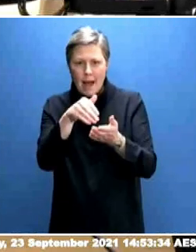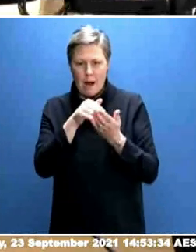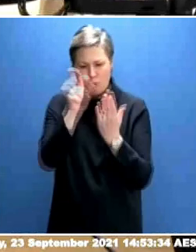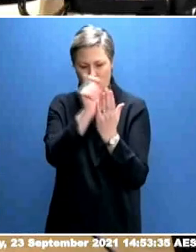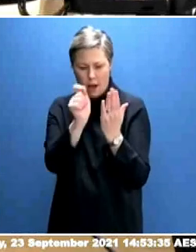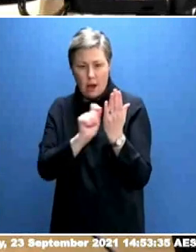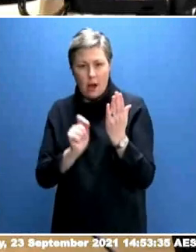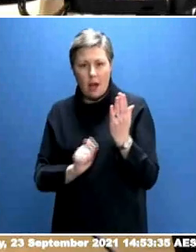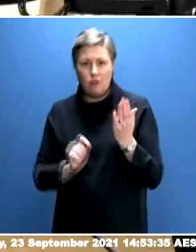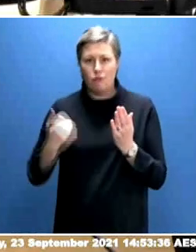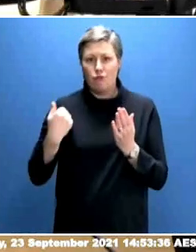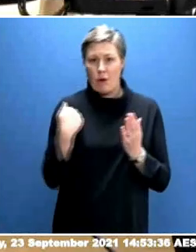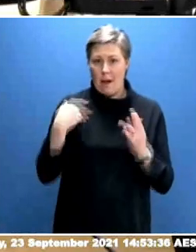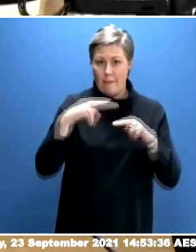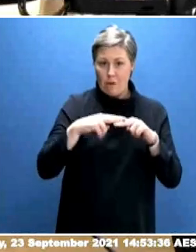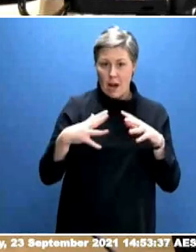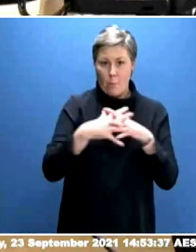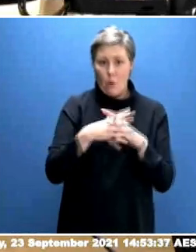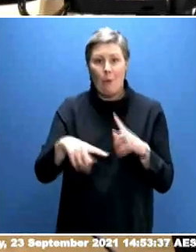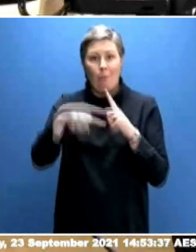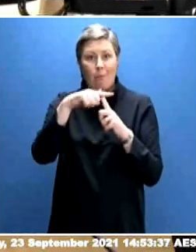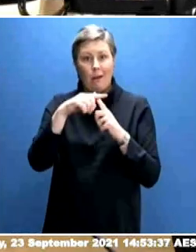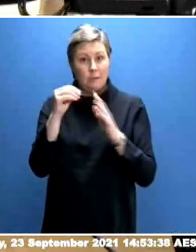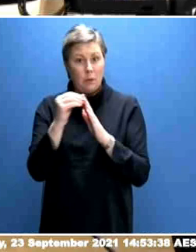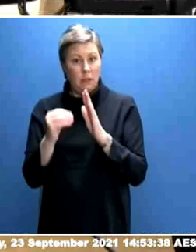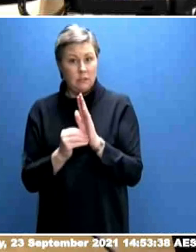and the policy that was going to attach to the operation of the house?